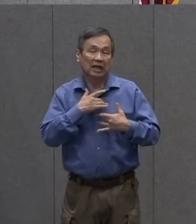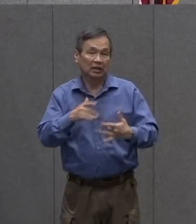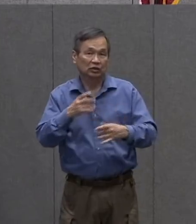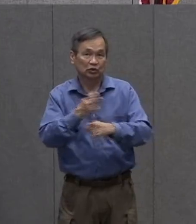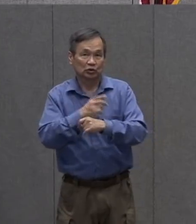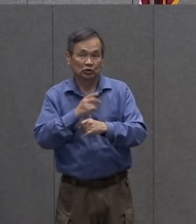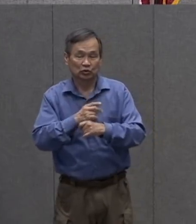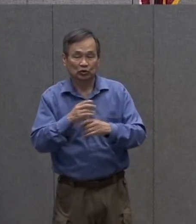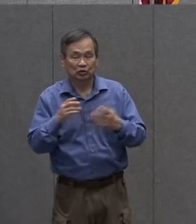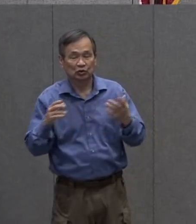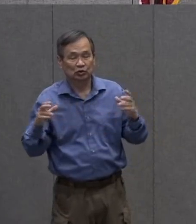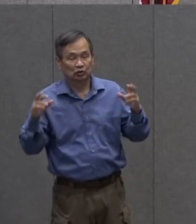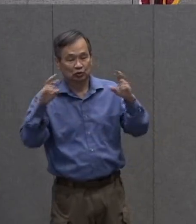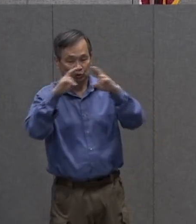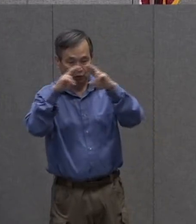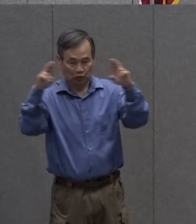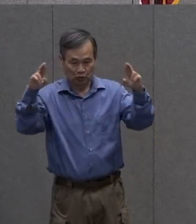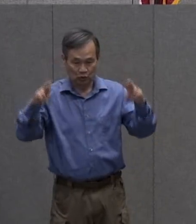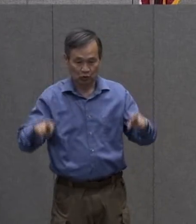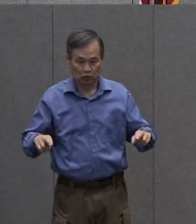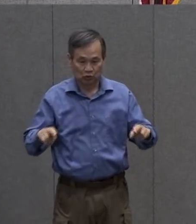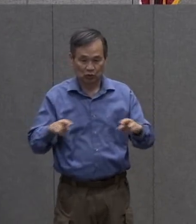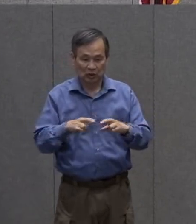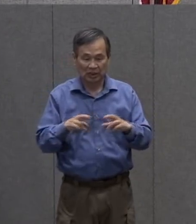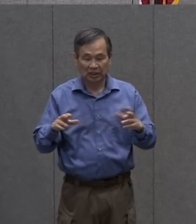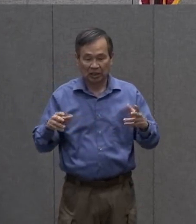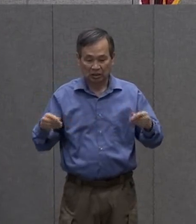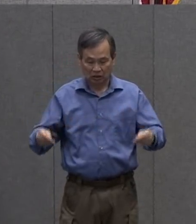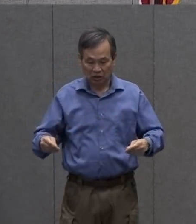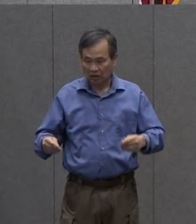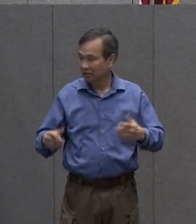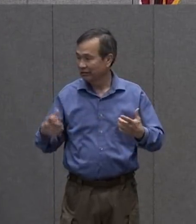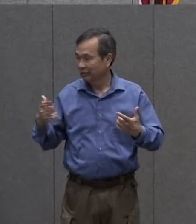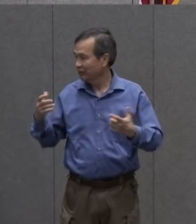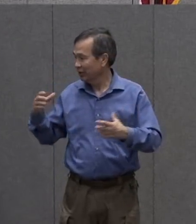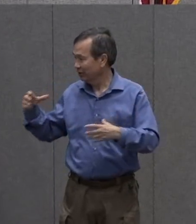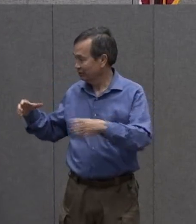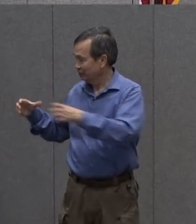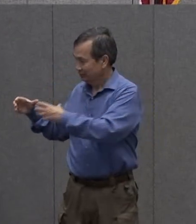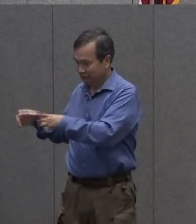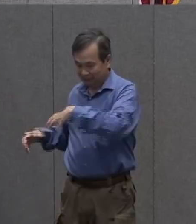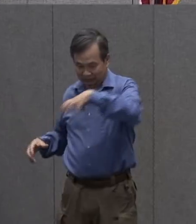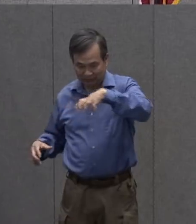And I found something big that was circular in my home , and I traced it. That is an option for you.